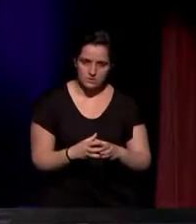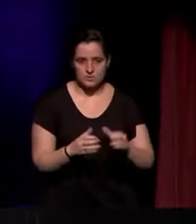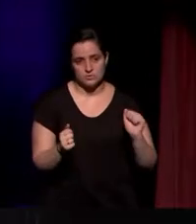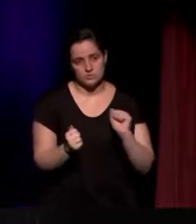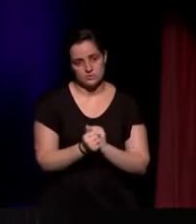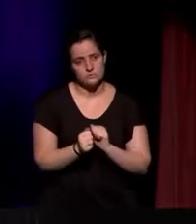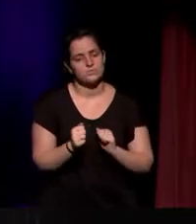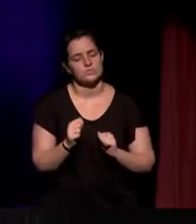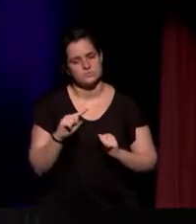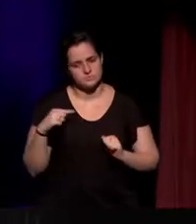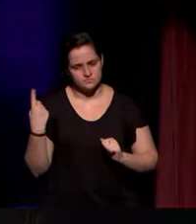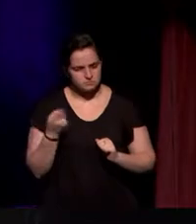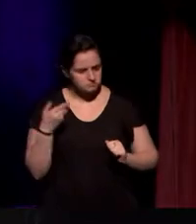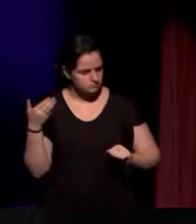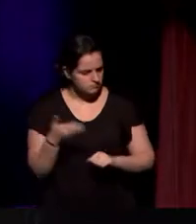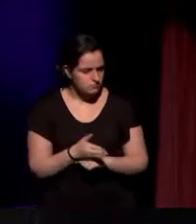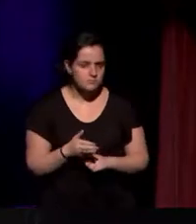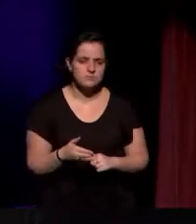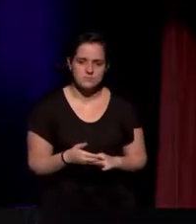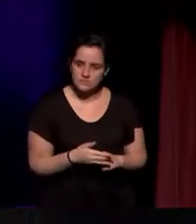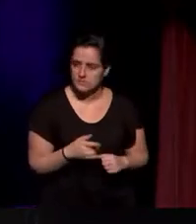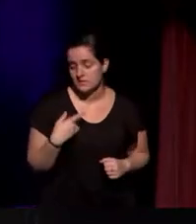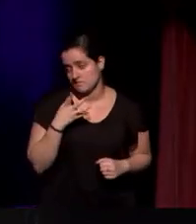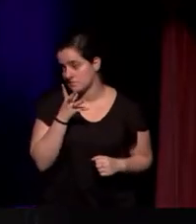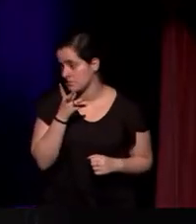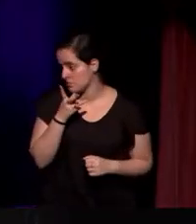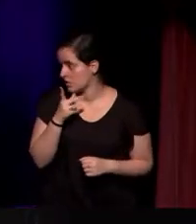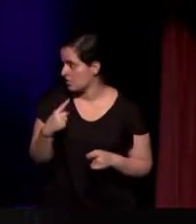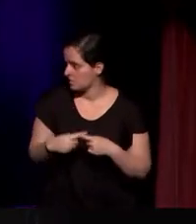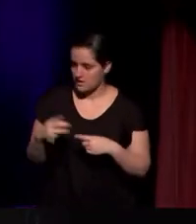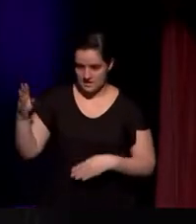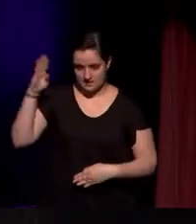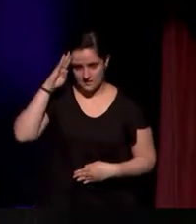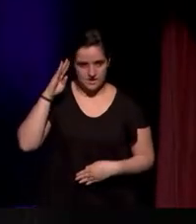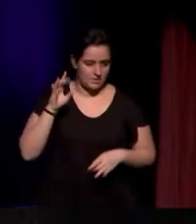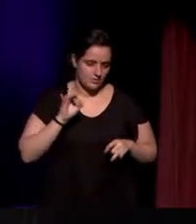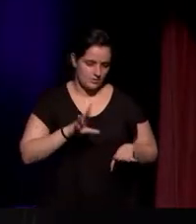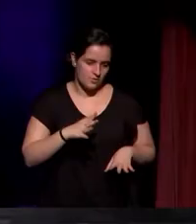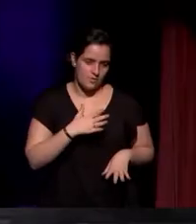He did not like it very much, he said that those military They only liked women. and drink